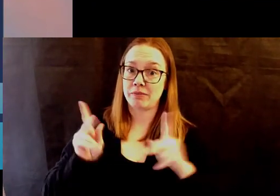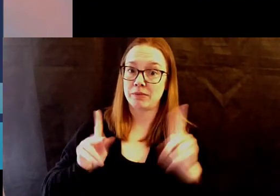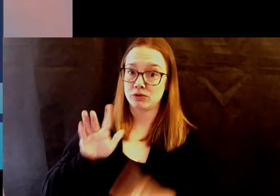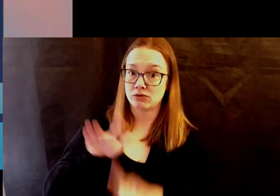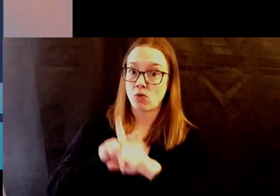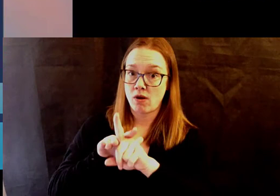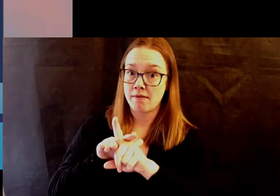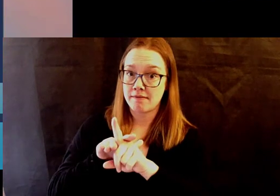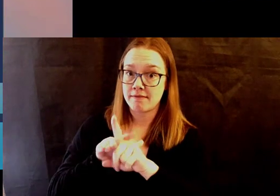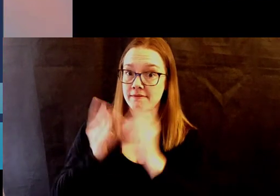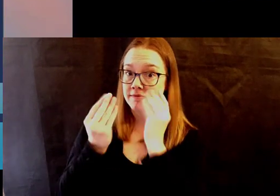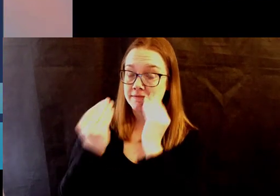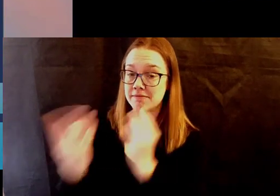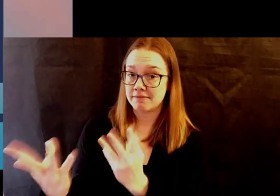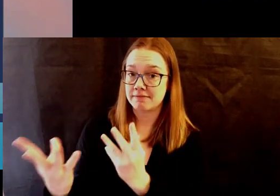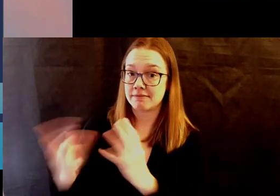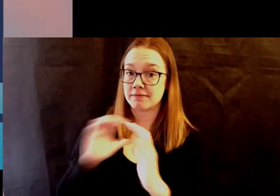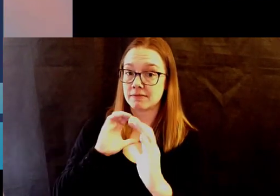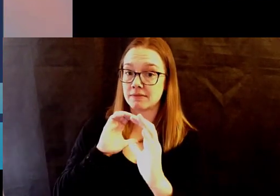community comments, whether it's something